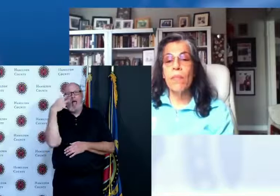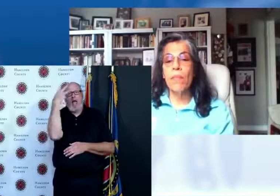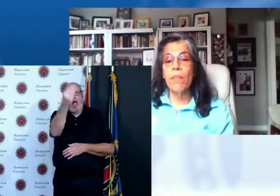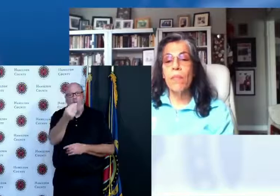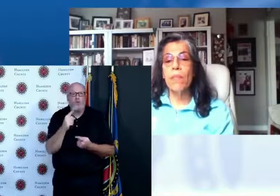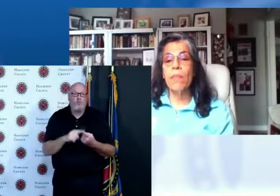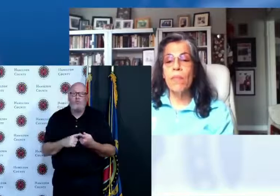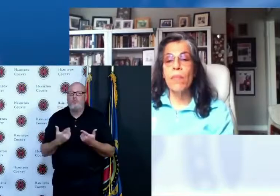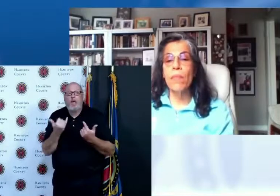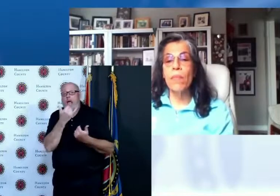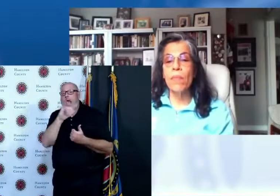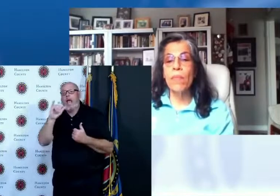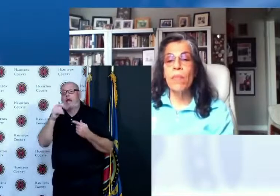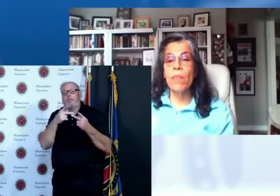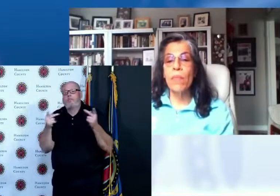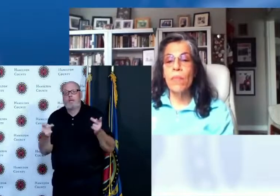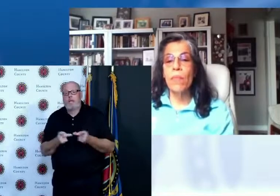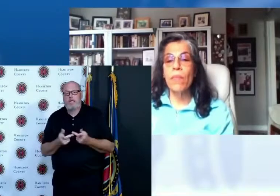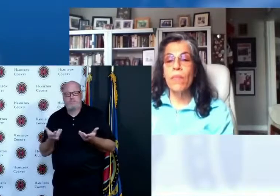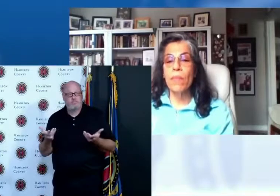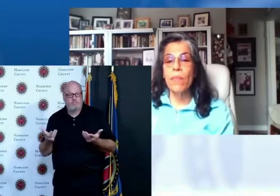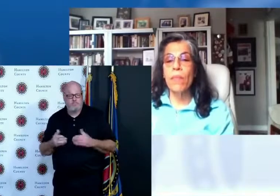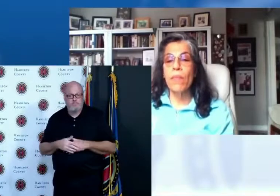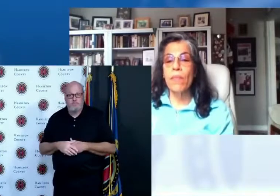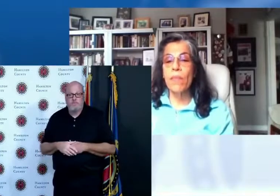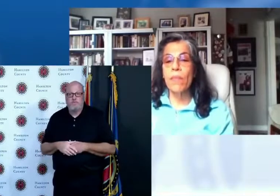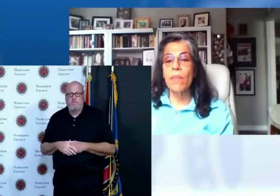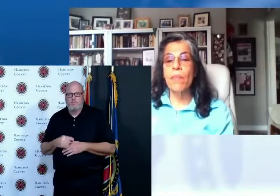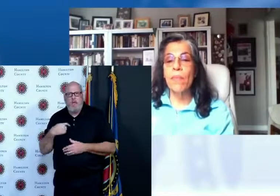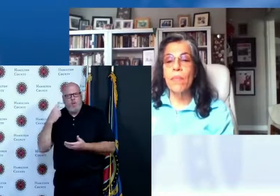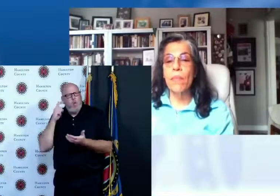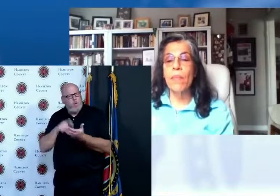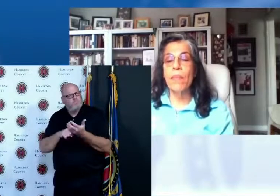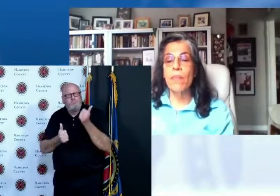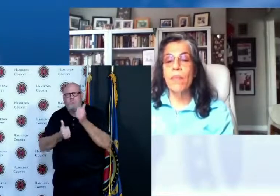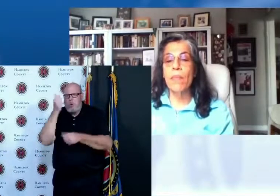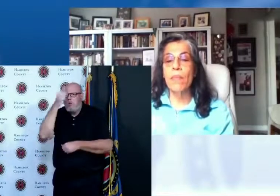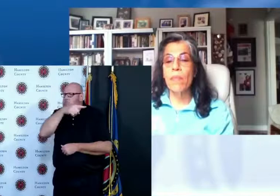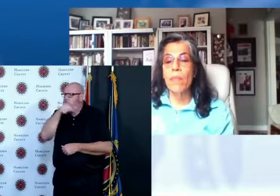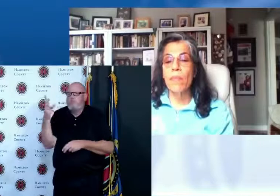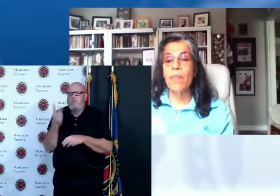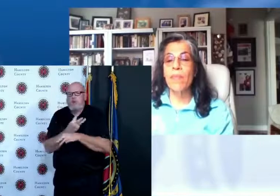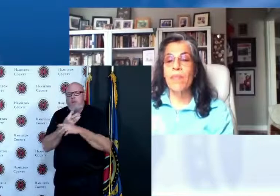nearly everyone is wearing their mask and they're still wearing it correctly there are a few folks